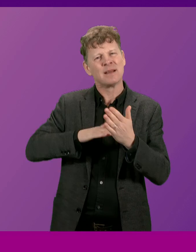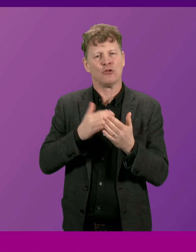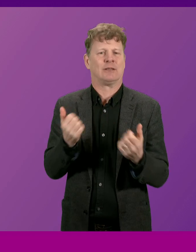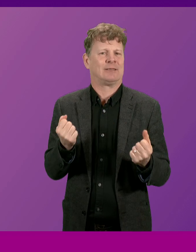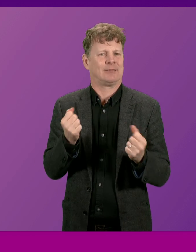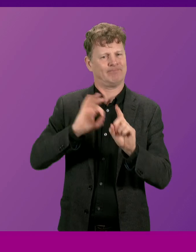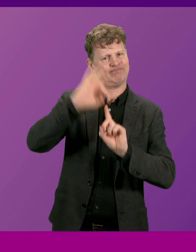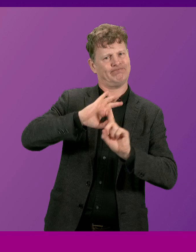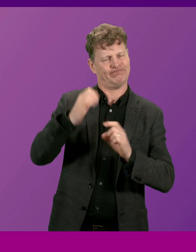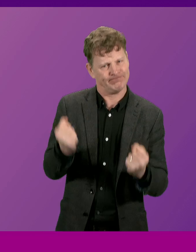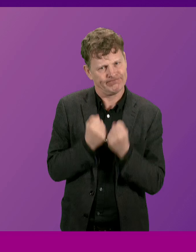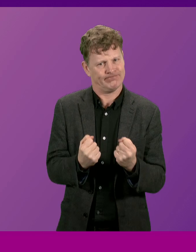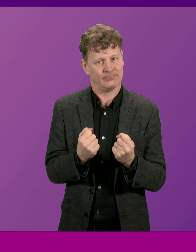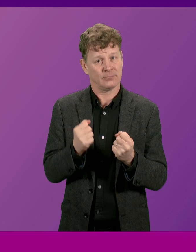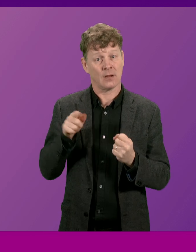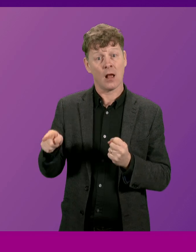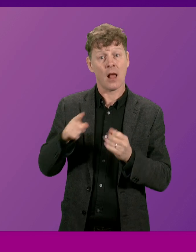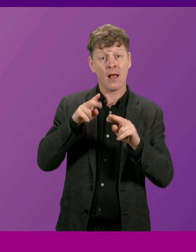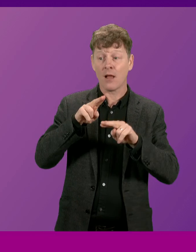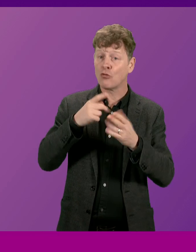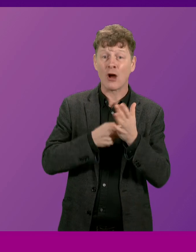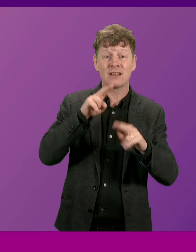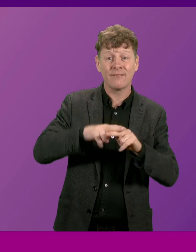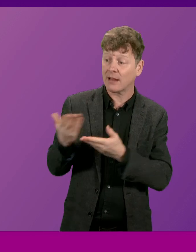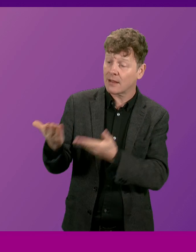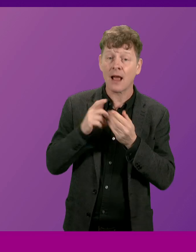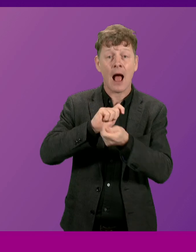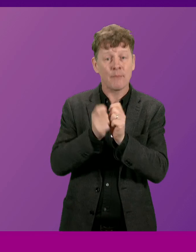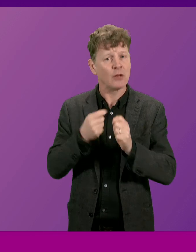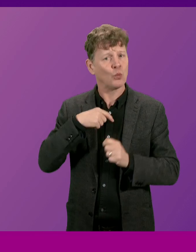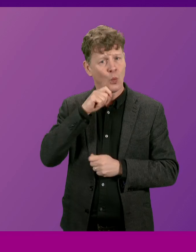We will consider the amendments that Mr Findlay has lodged on behalf of